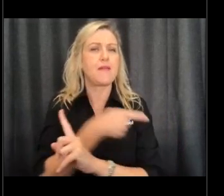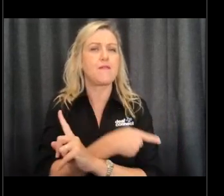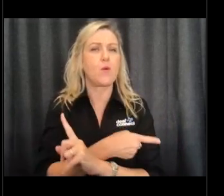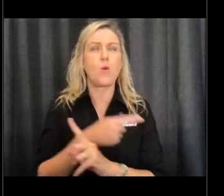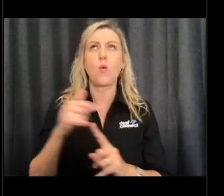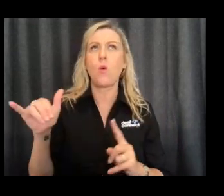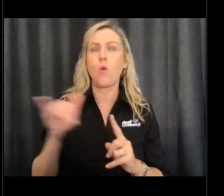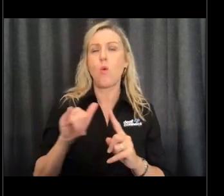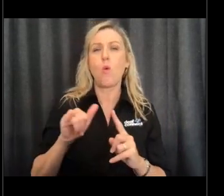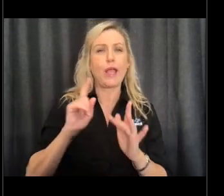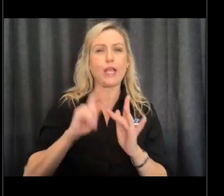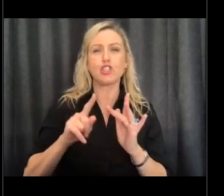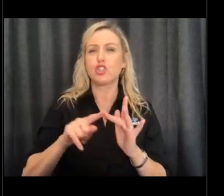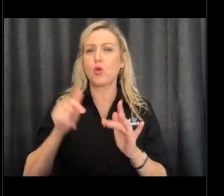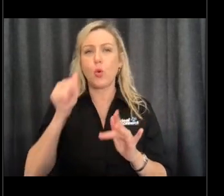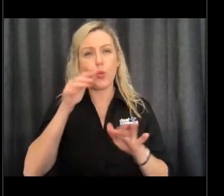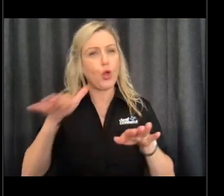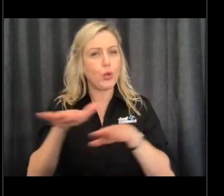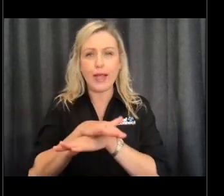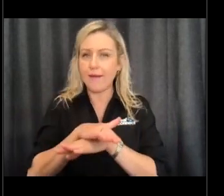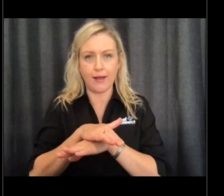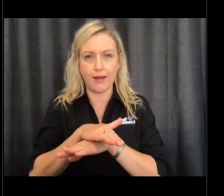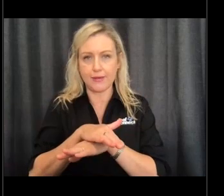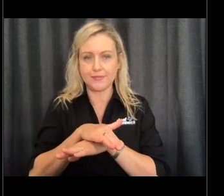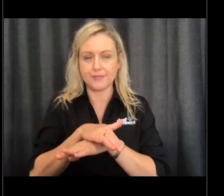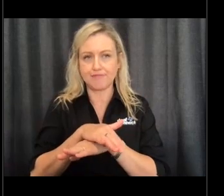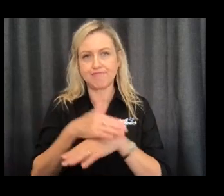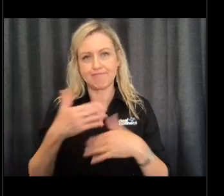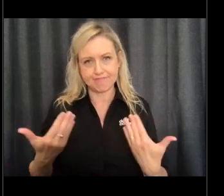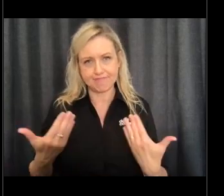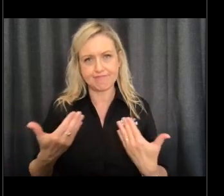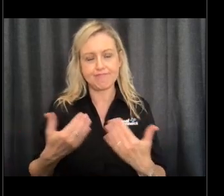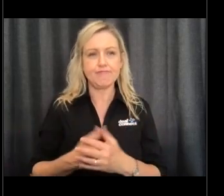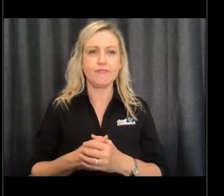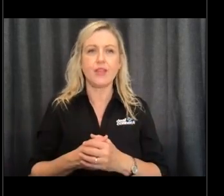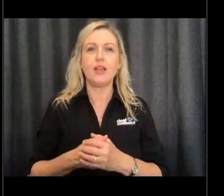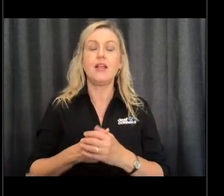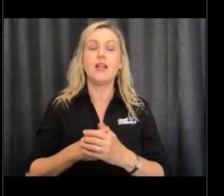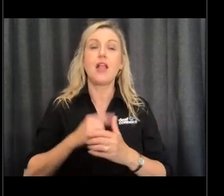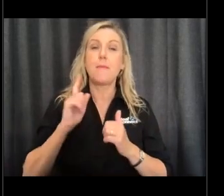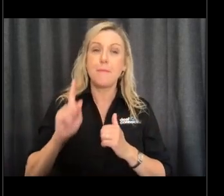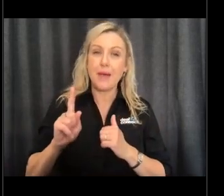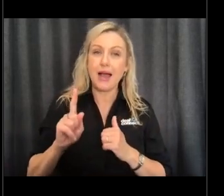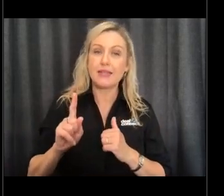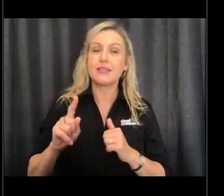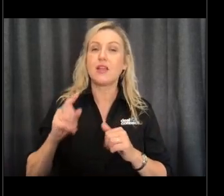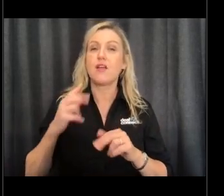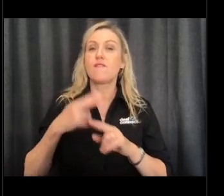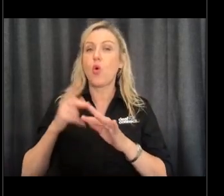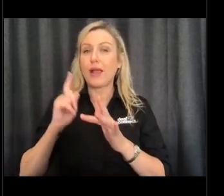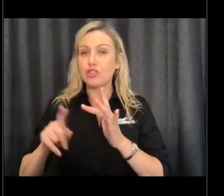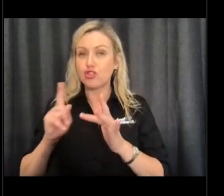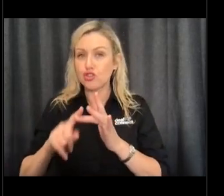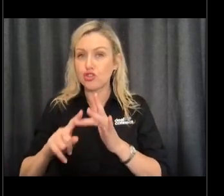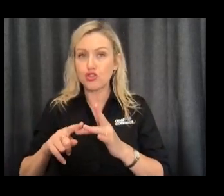policy which they can't cover you for but before they can do their work that's covered